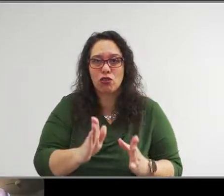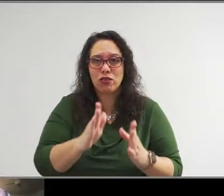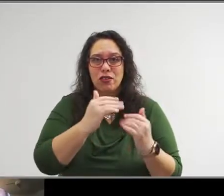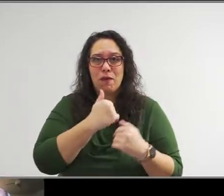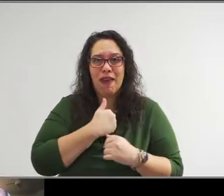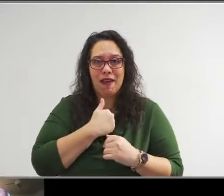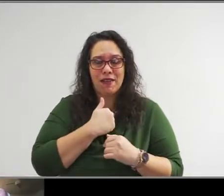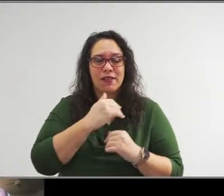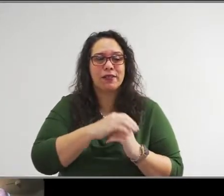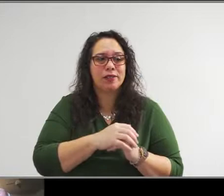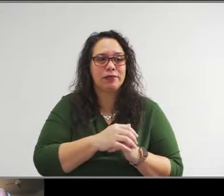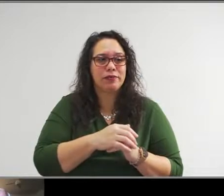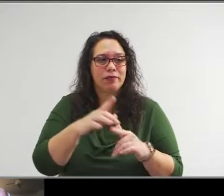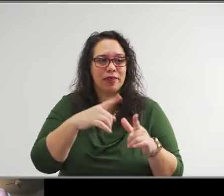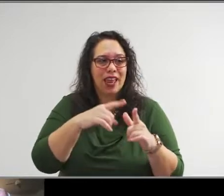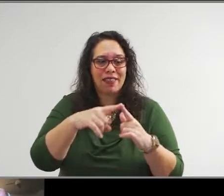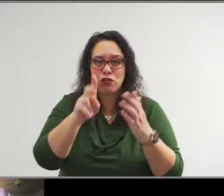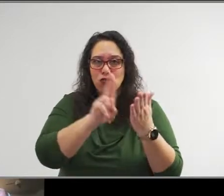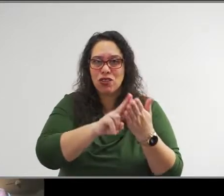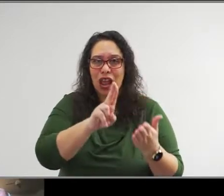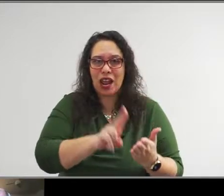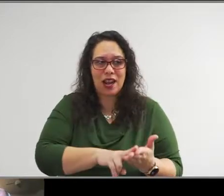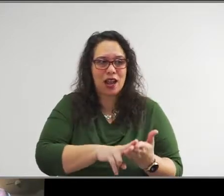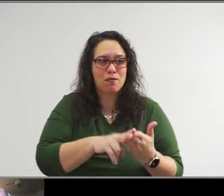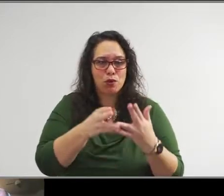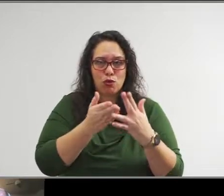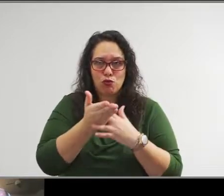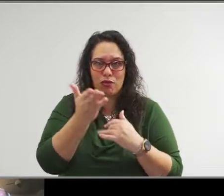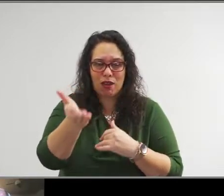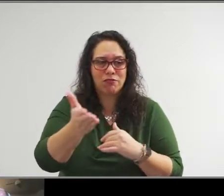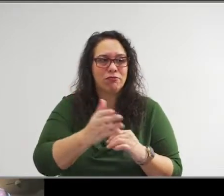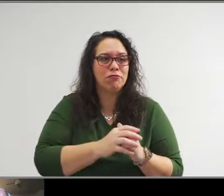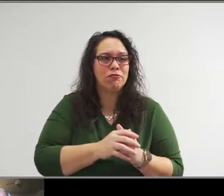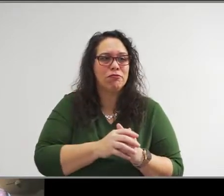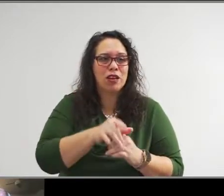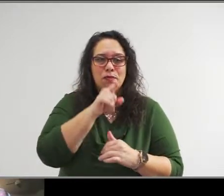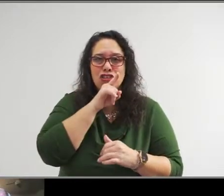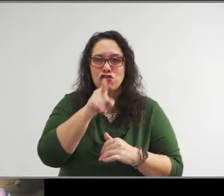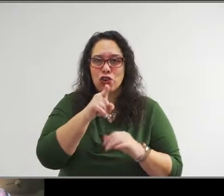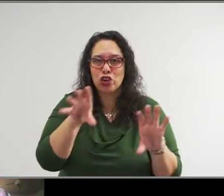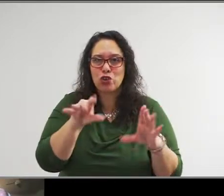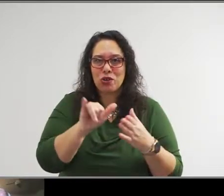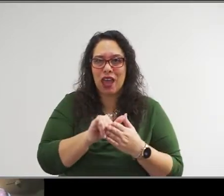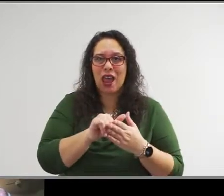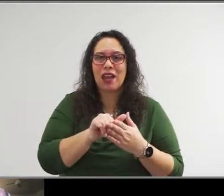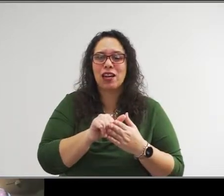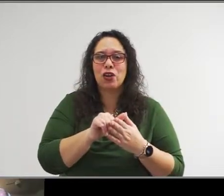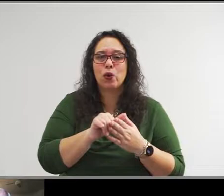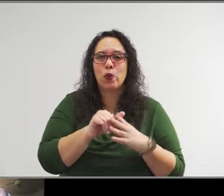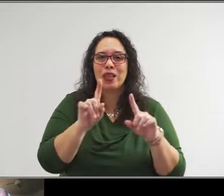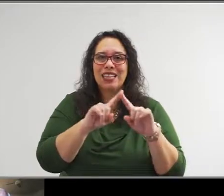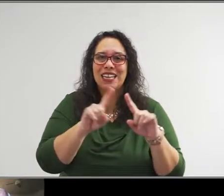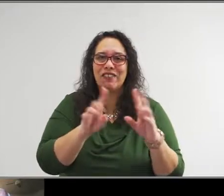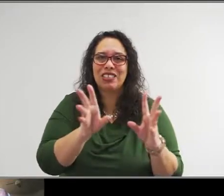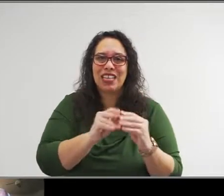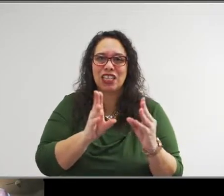and then you can sign up right through there, so we'll be sure to do that with the different sessions for February 3rd.